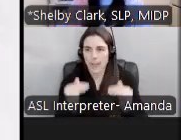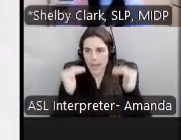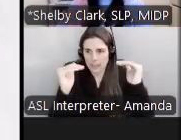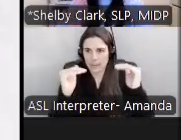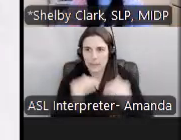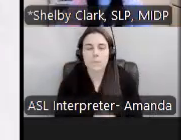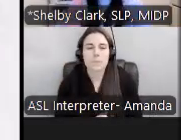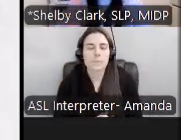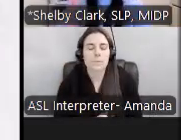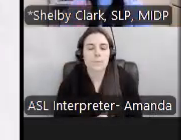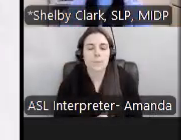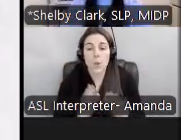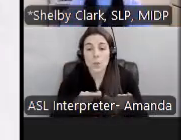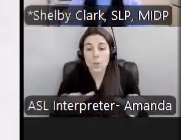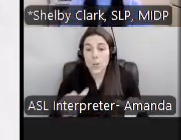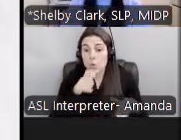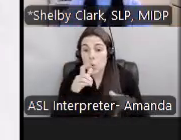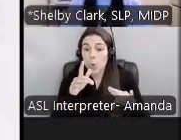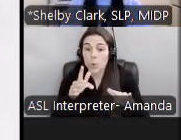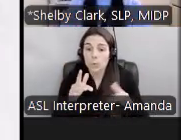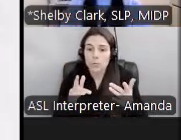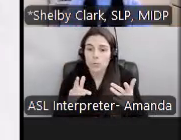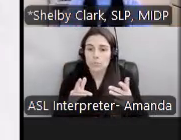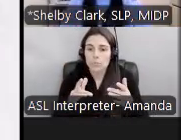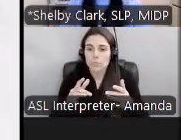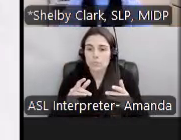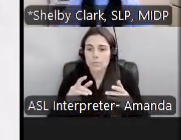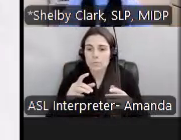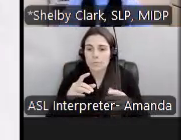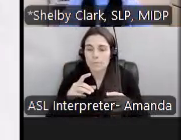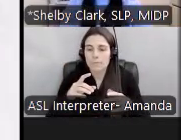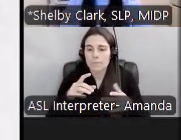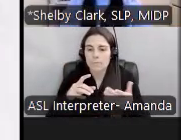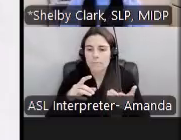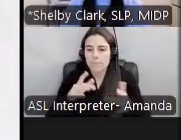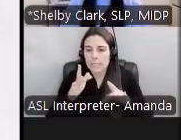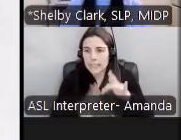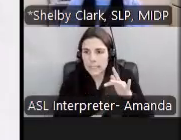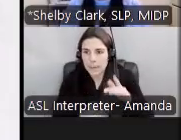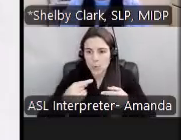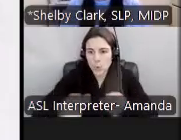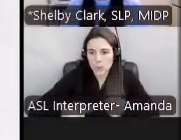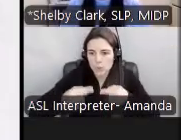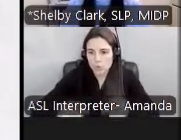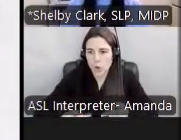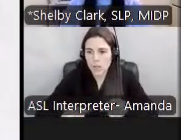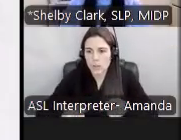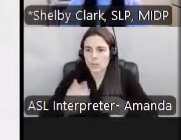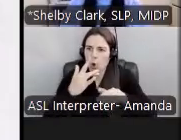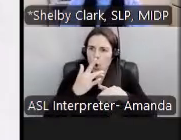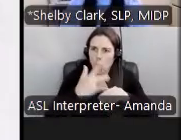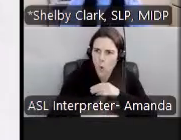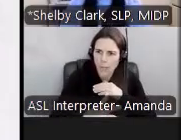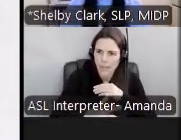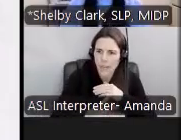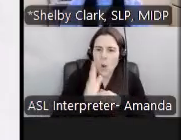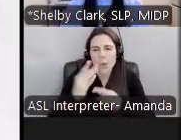So a child who skips or struggles with an early stage will face challenges in later stages, just like a house with